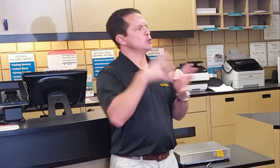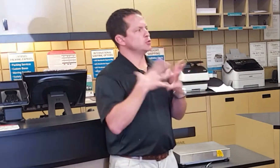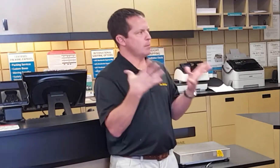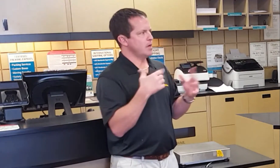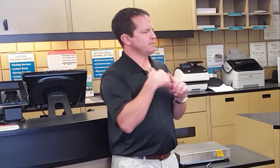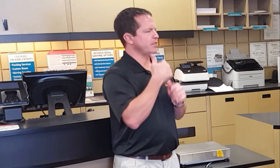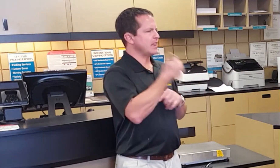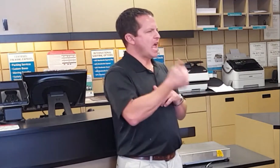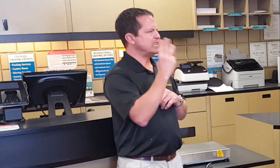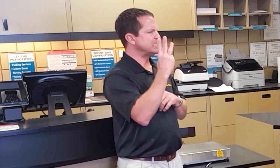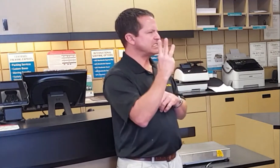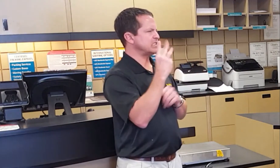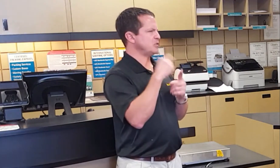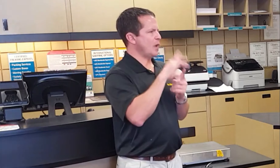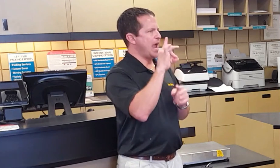to sell the store.